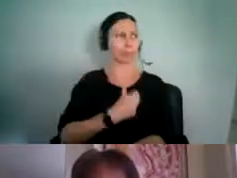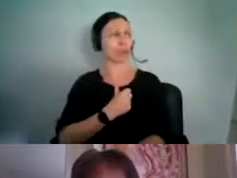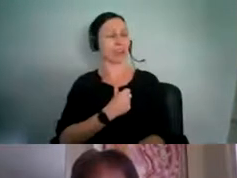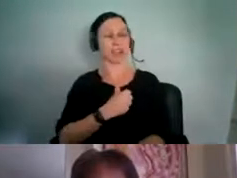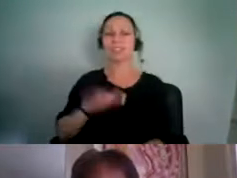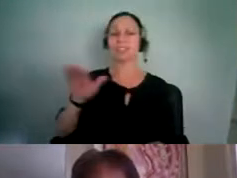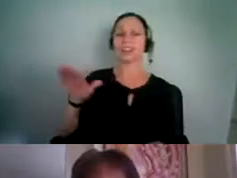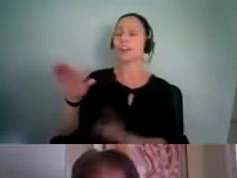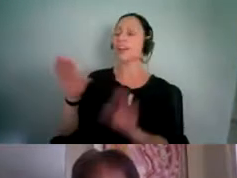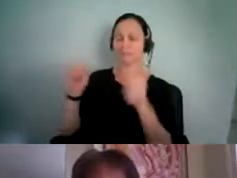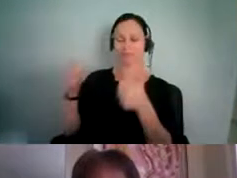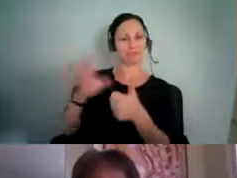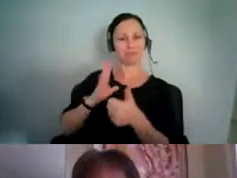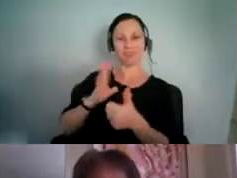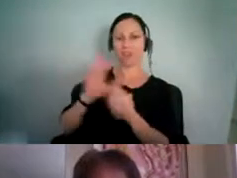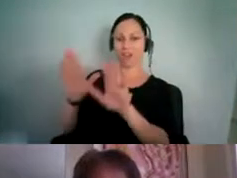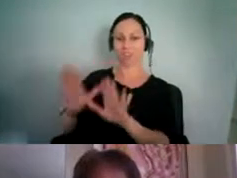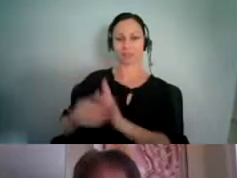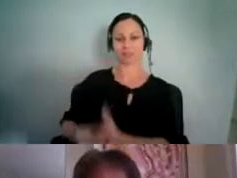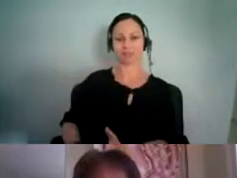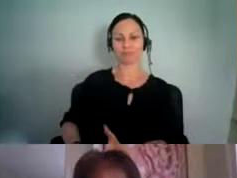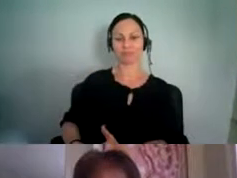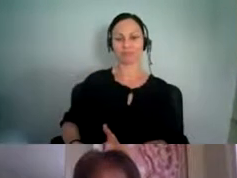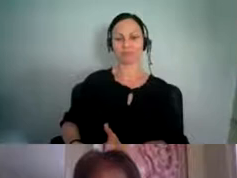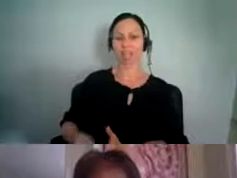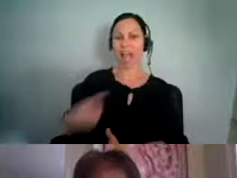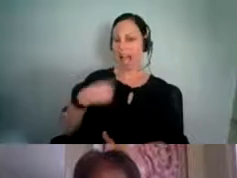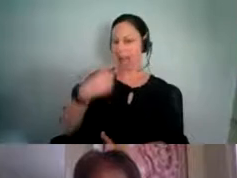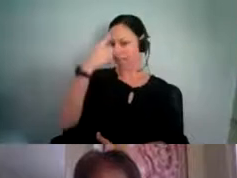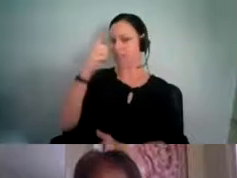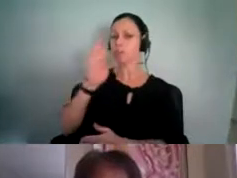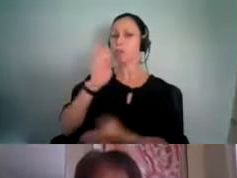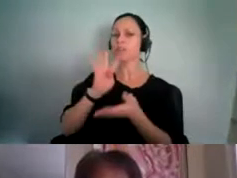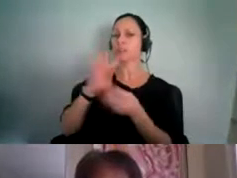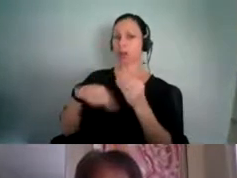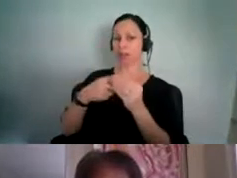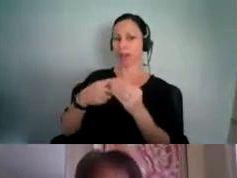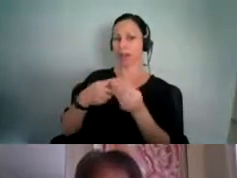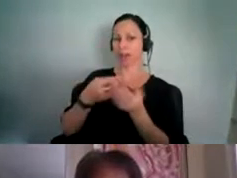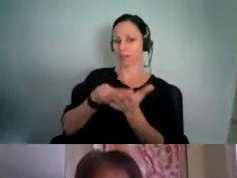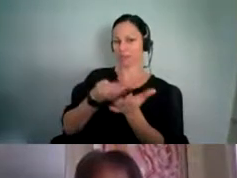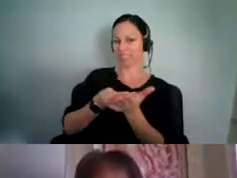No problem. Awesome. I think we might get to funding in our logistic challenges as well